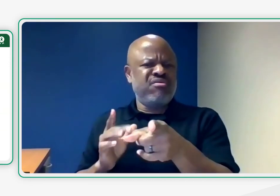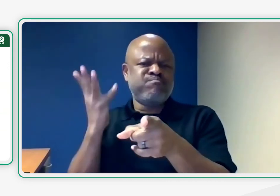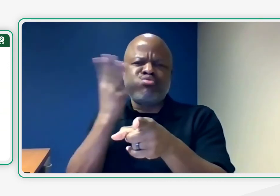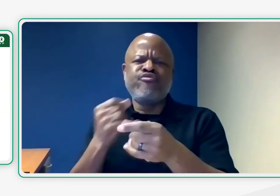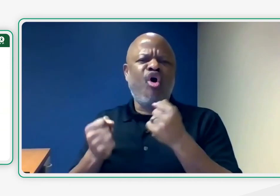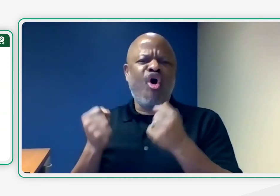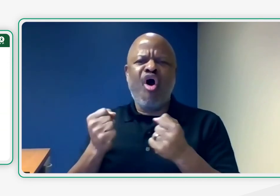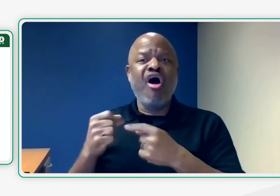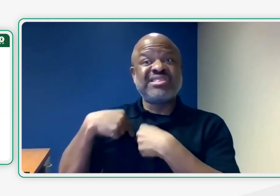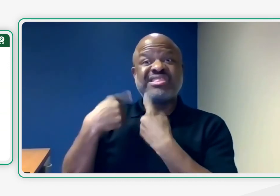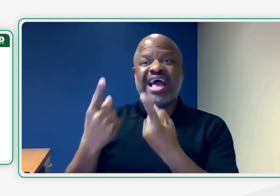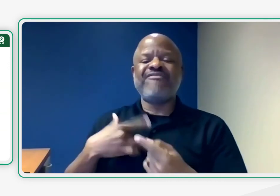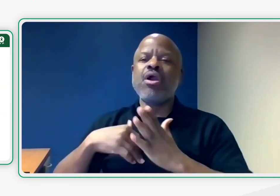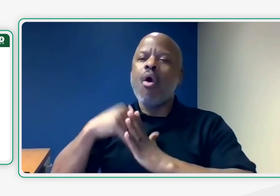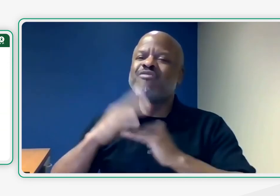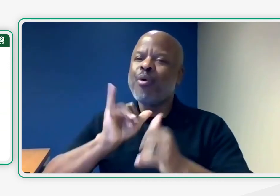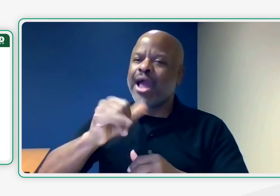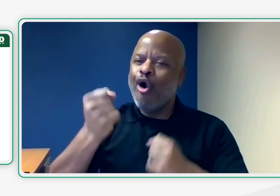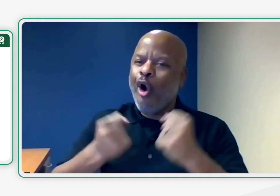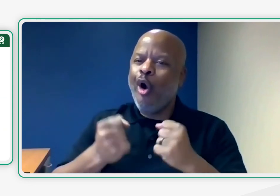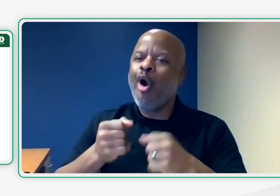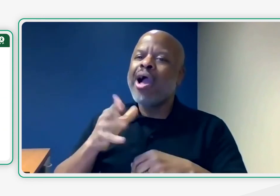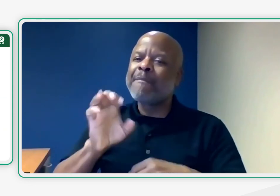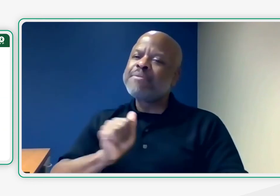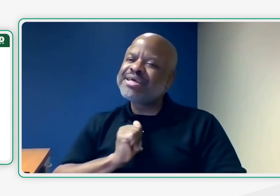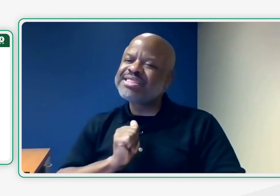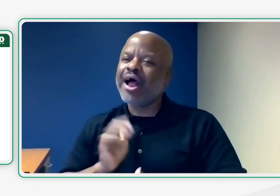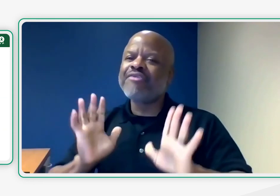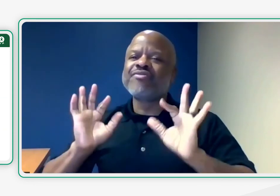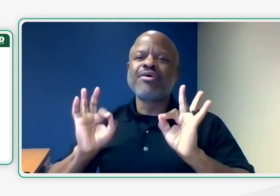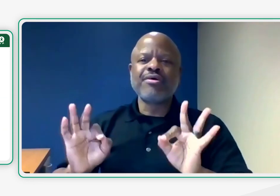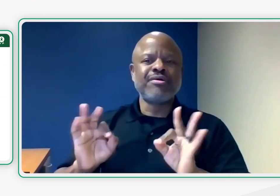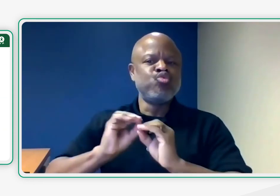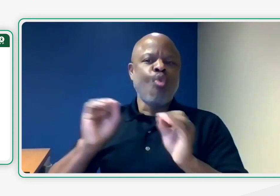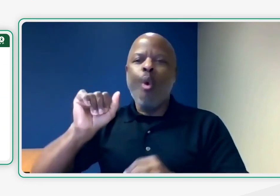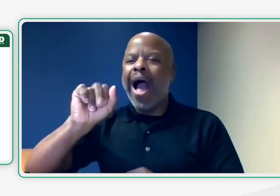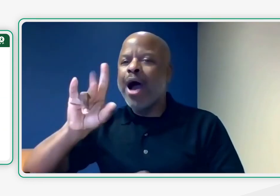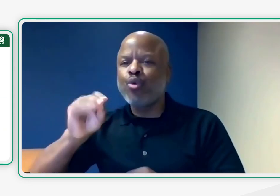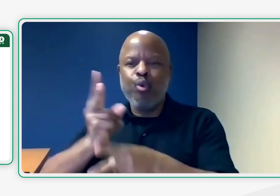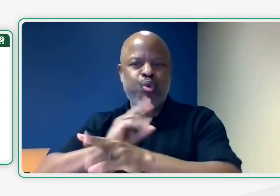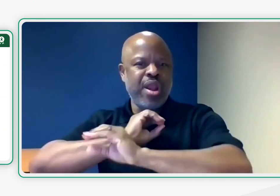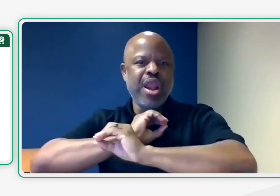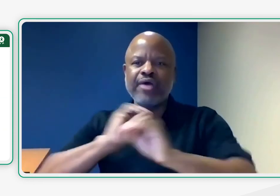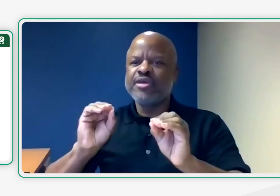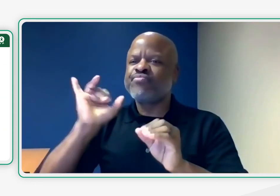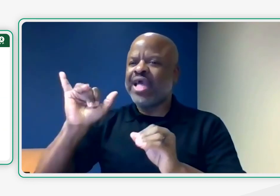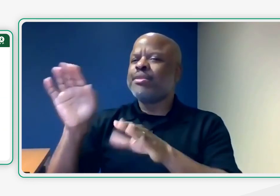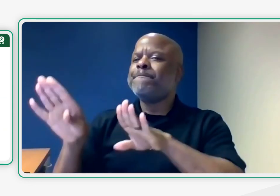But, really, I was satisfied with the car that my wife gave me. It's a beautiful car. And I'm actually very comfortable in it. I feel at home in it.